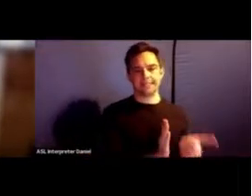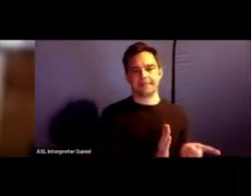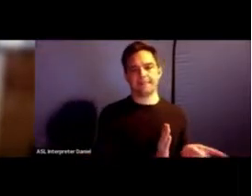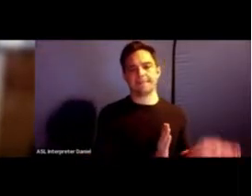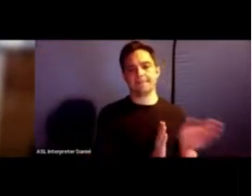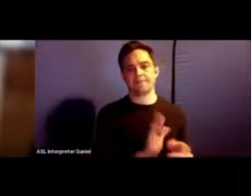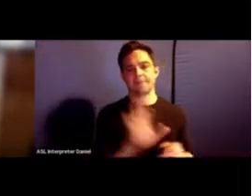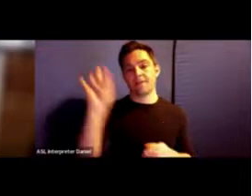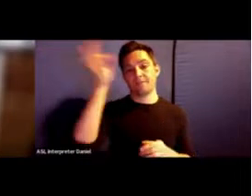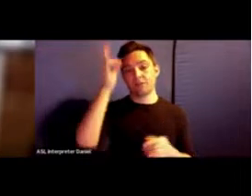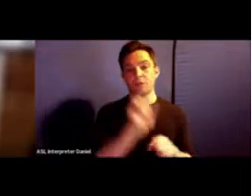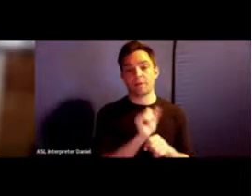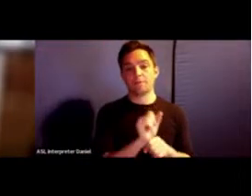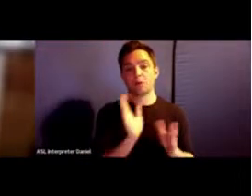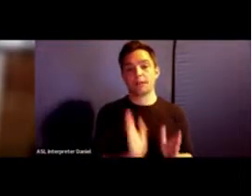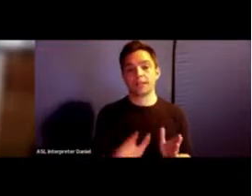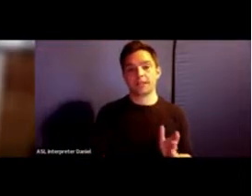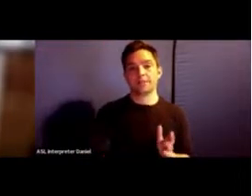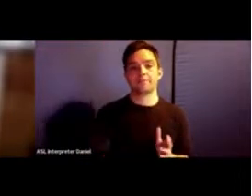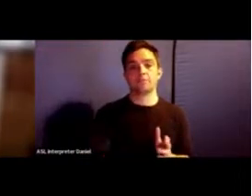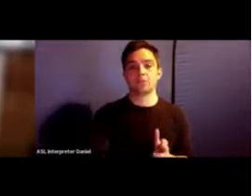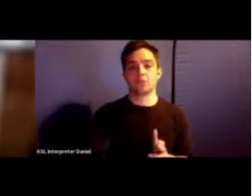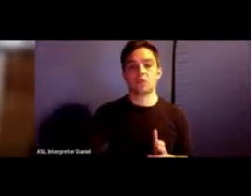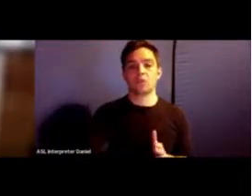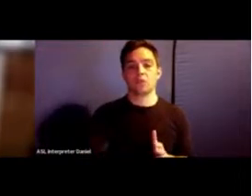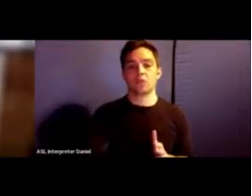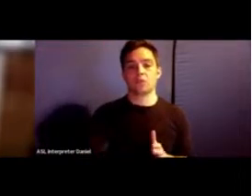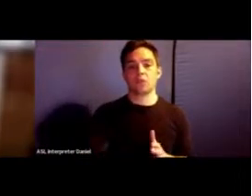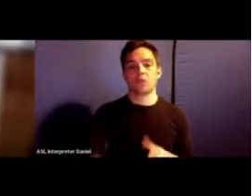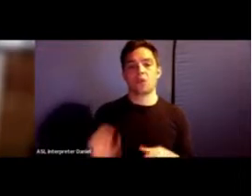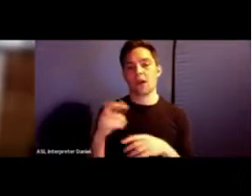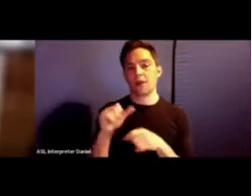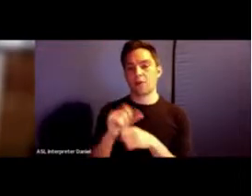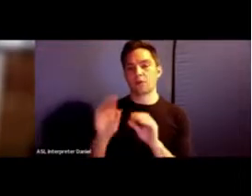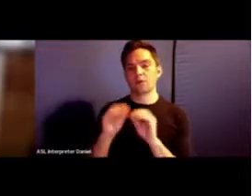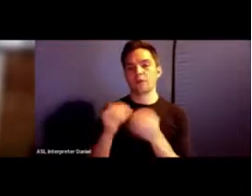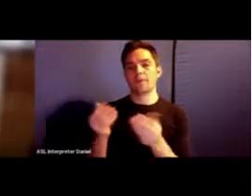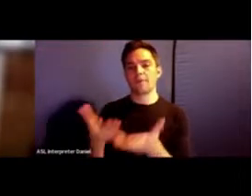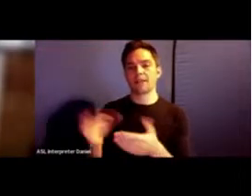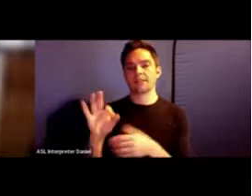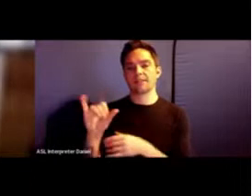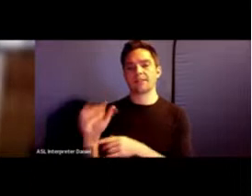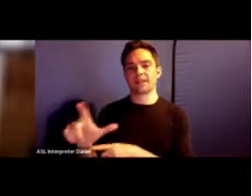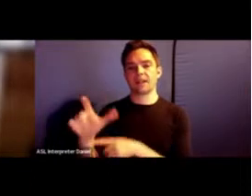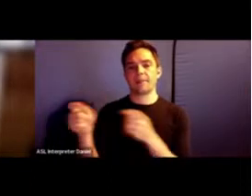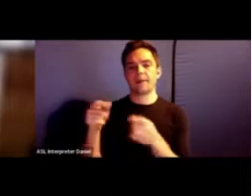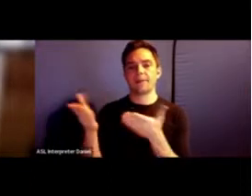a federal employee or I work for an organization that provides fiscal management services or